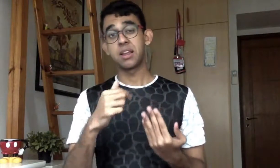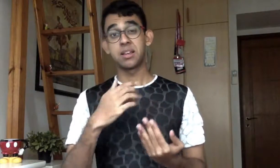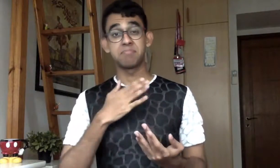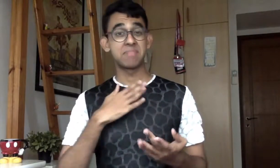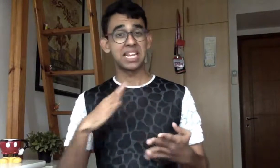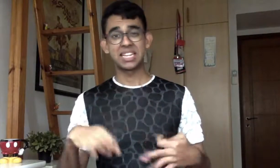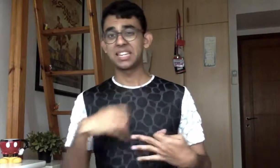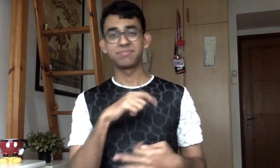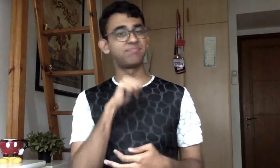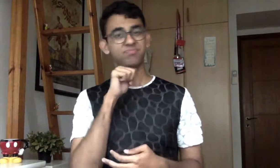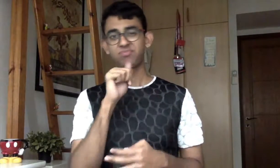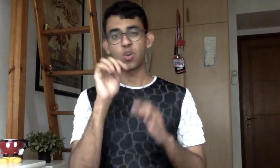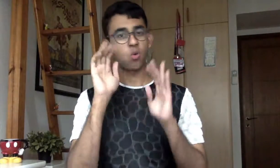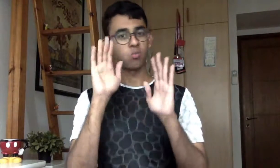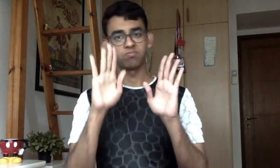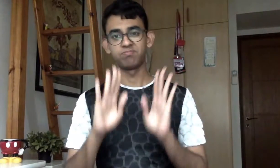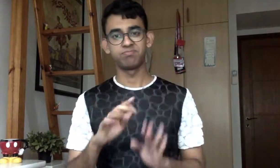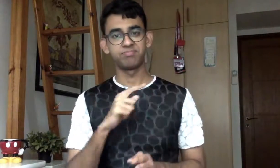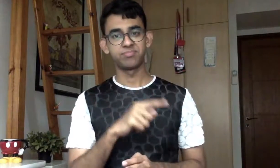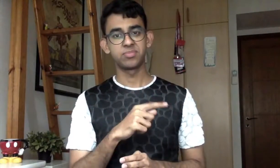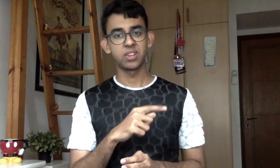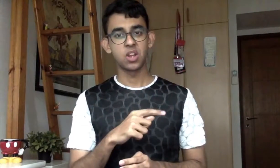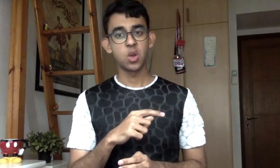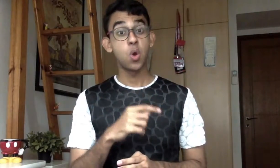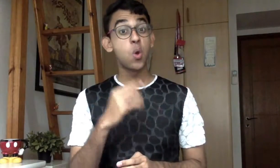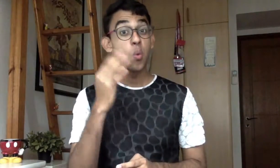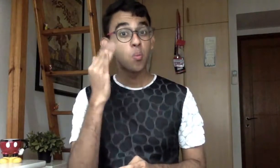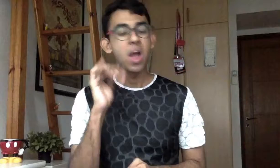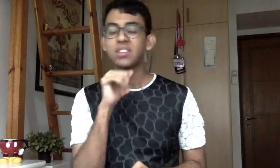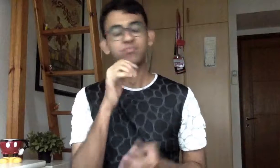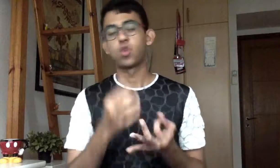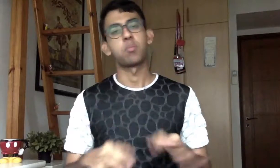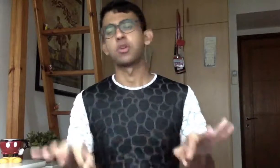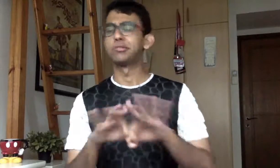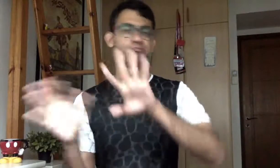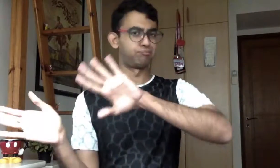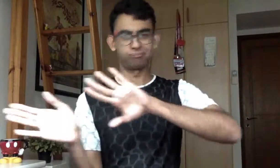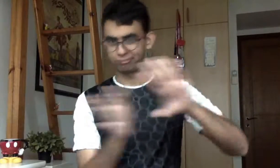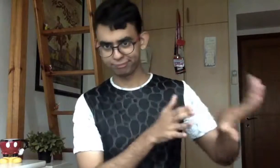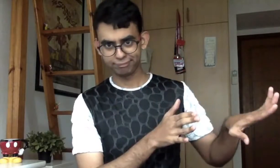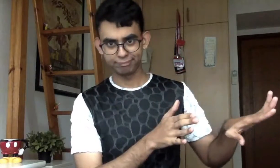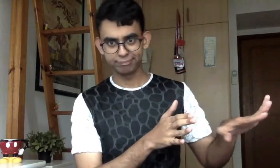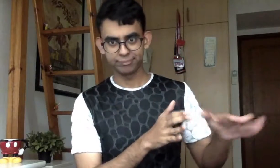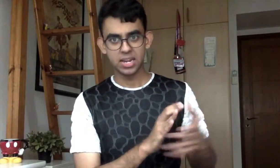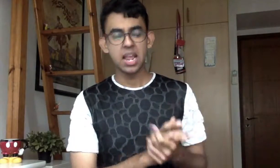my life wasn't exactly going great. The reason why isn't exactly important.